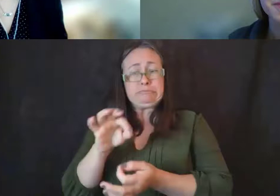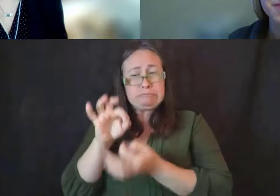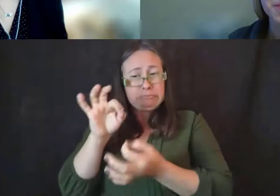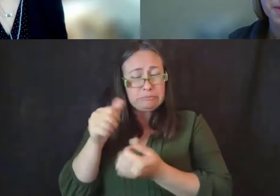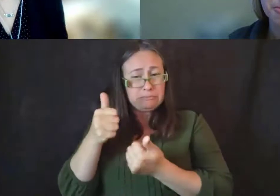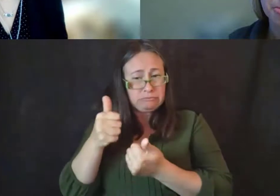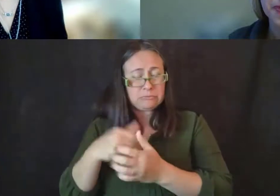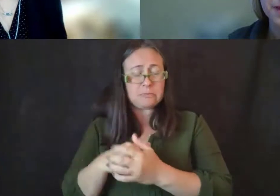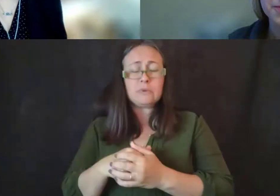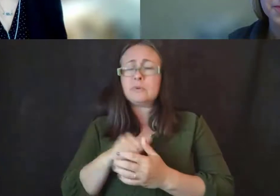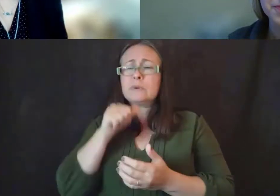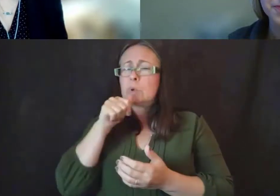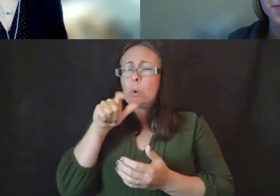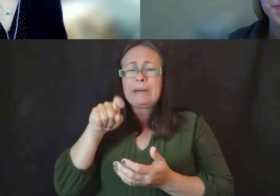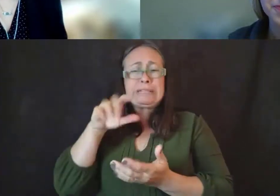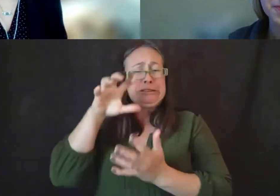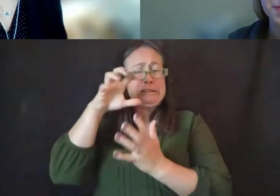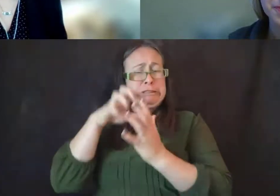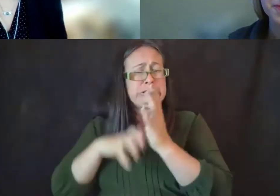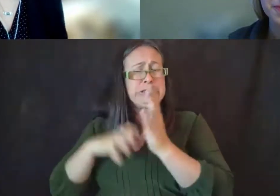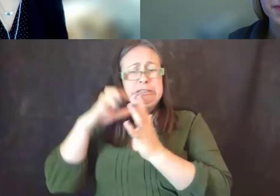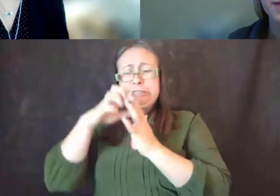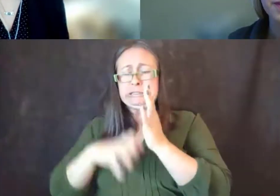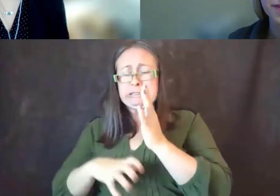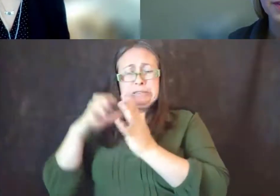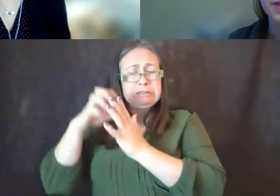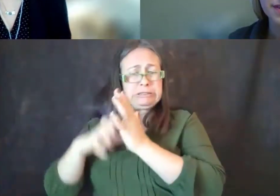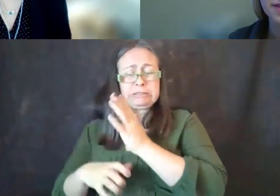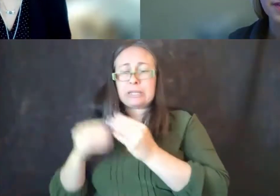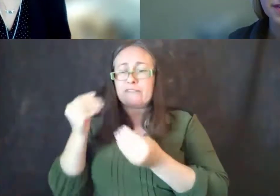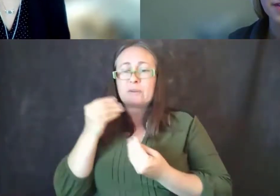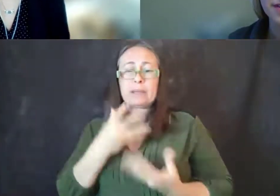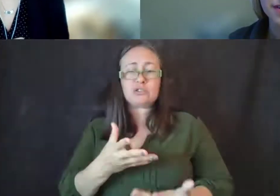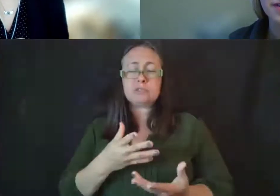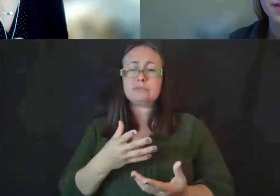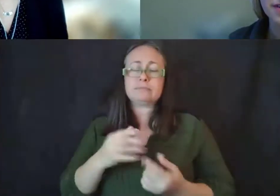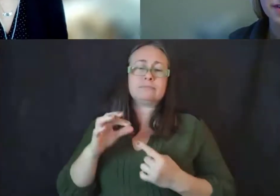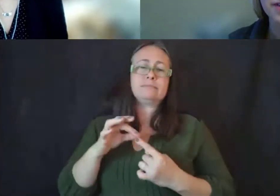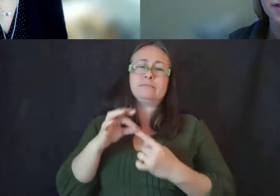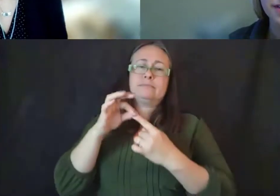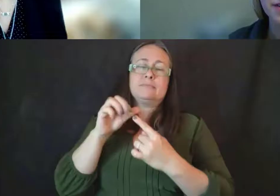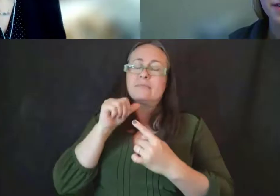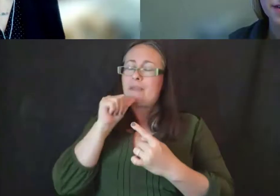We don't need a lot of additional information, especially not the company product pages so …